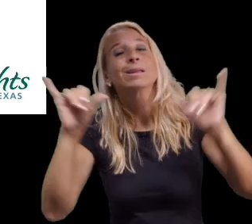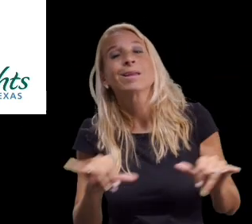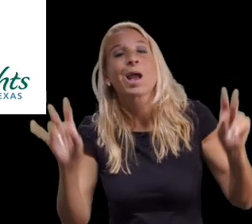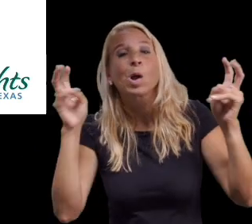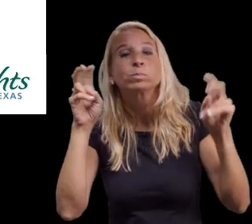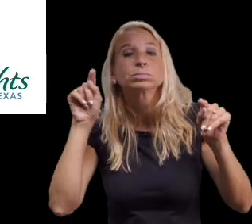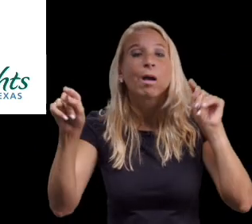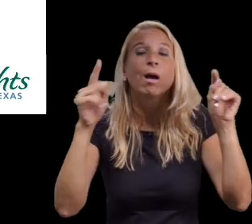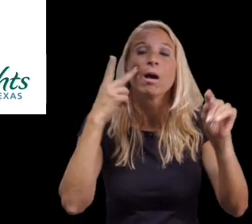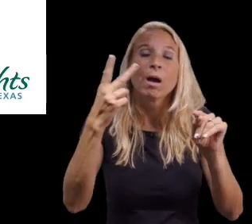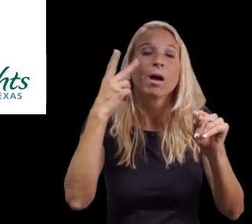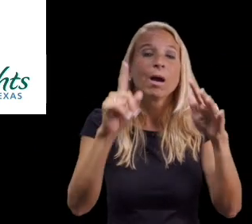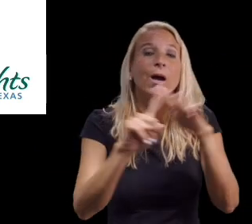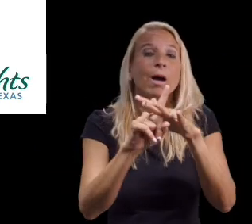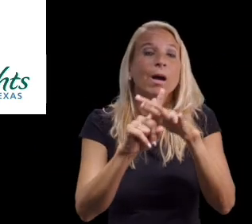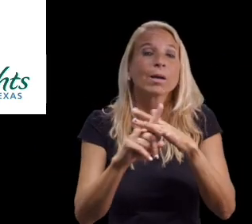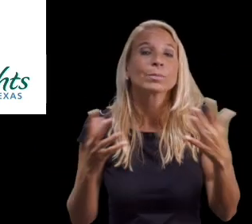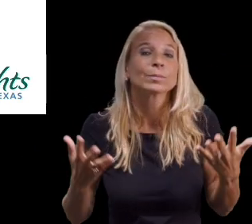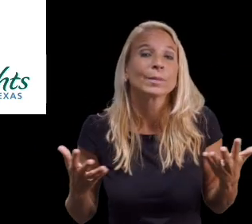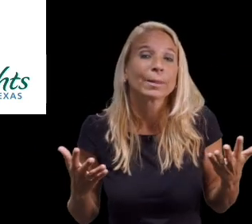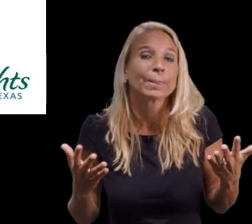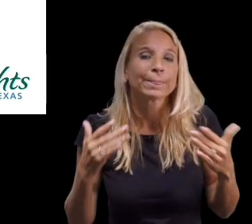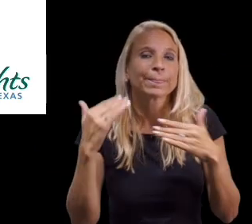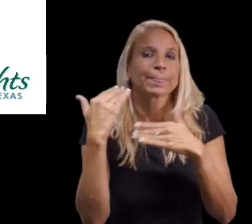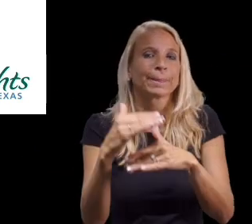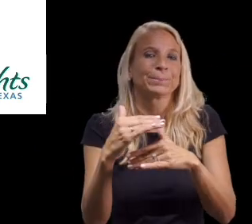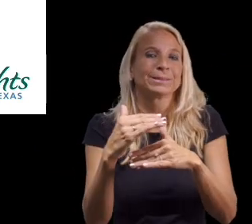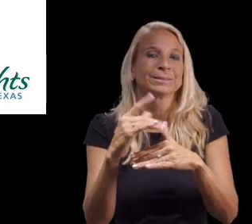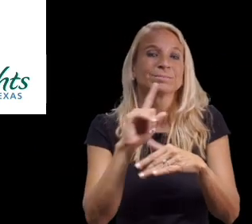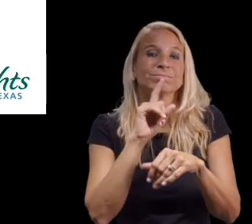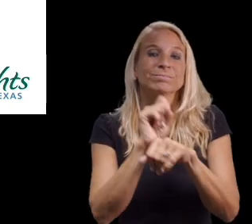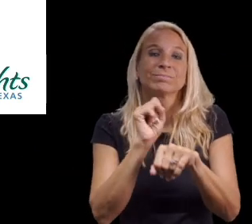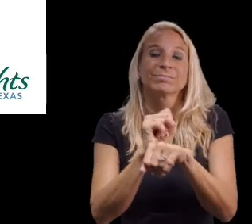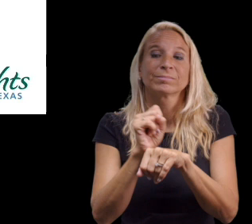Some of the common issues that we see with limited nursing